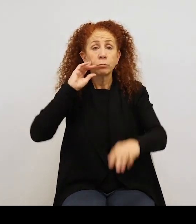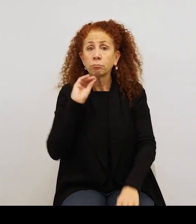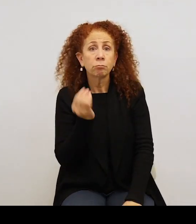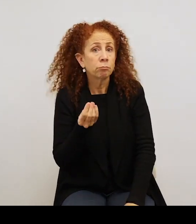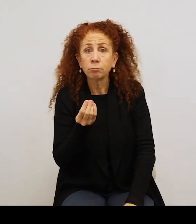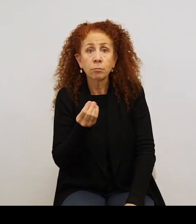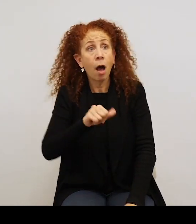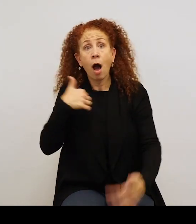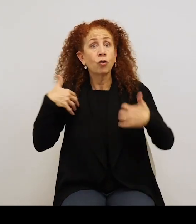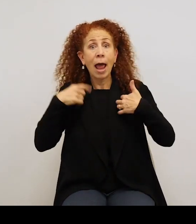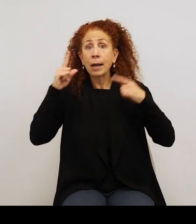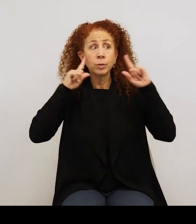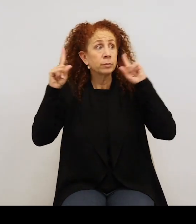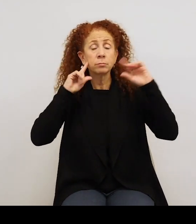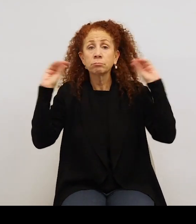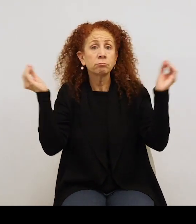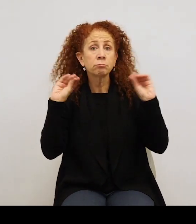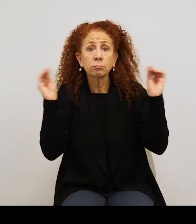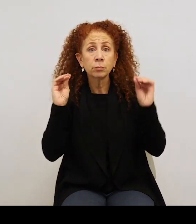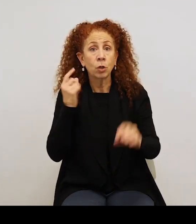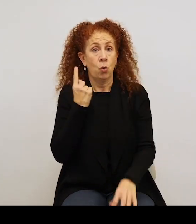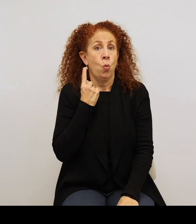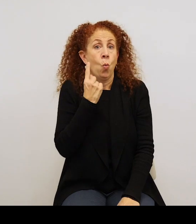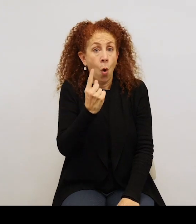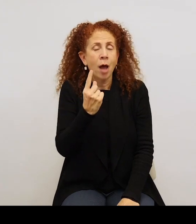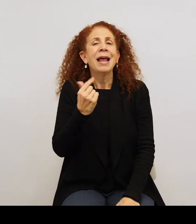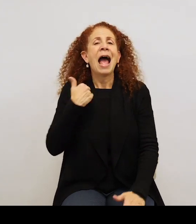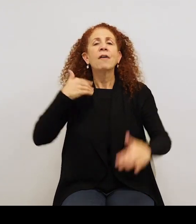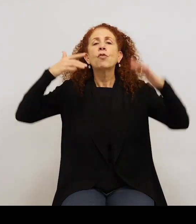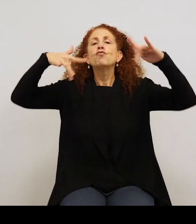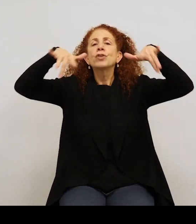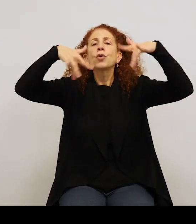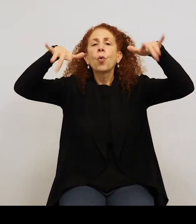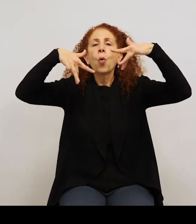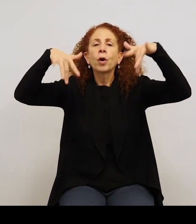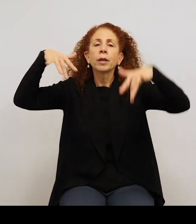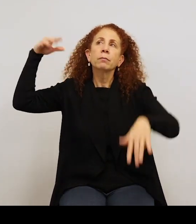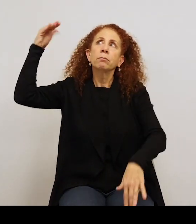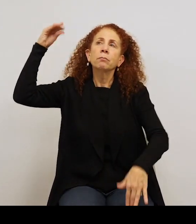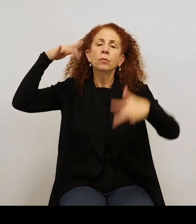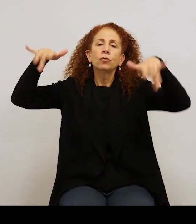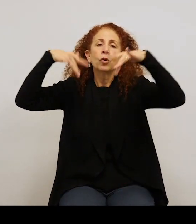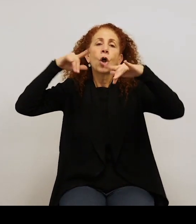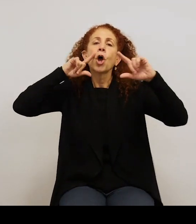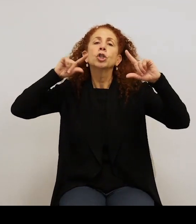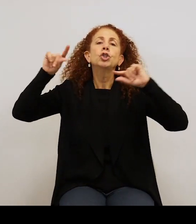and no other animal sounds except for the voice recordings of chirping birds in subway stations